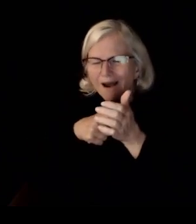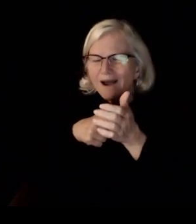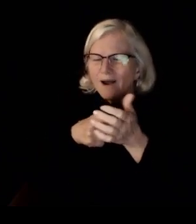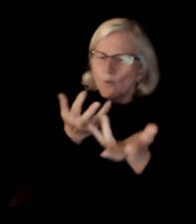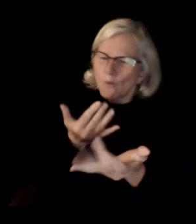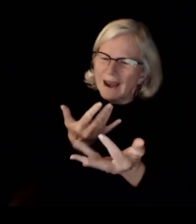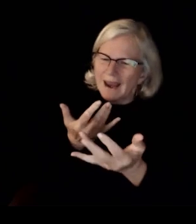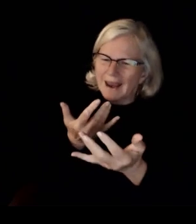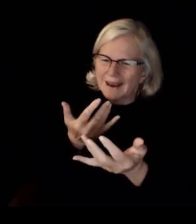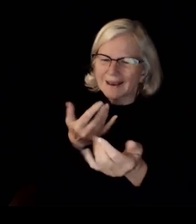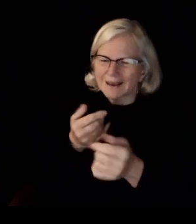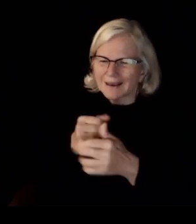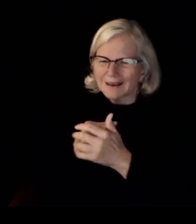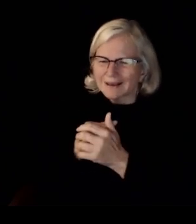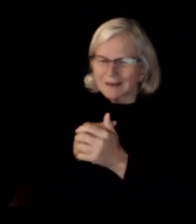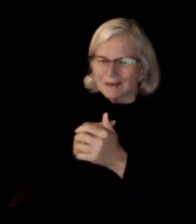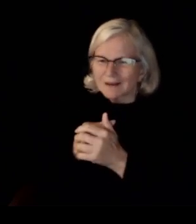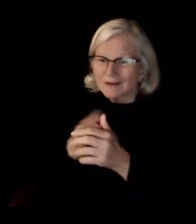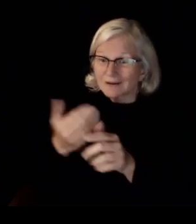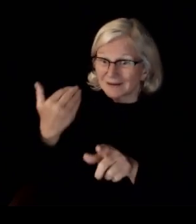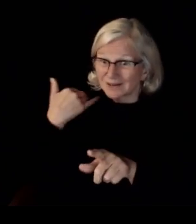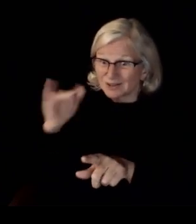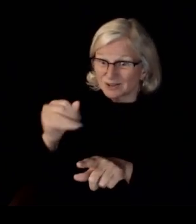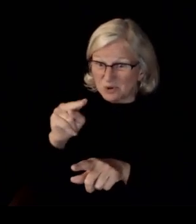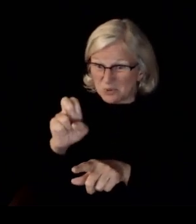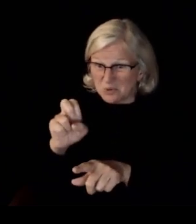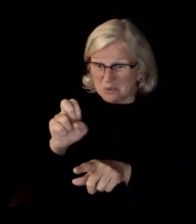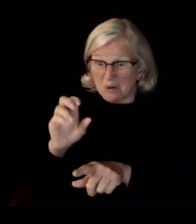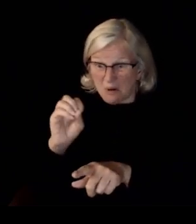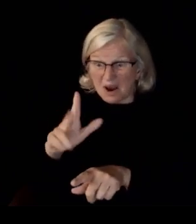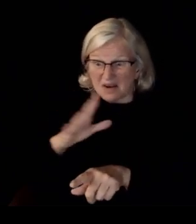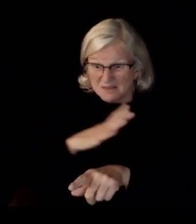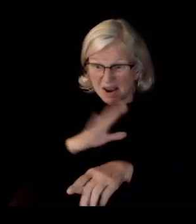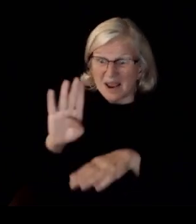going to be increases because of opening up when will that happen and we've kind of said